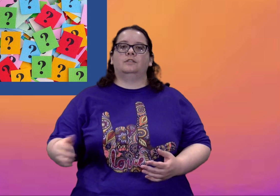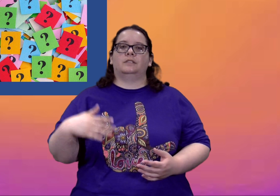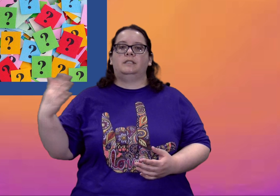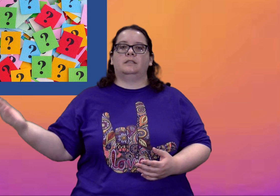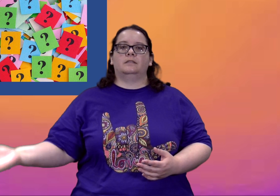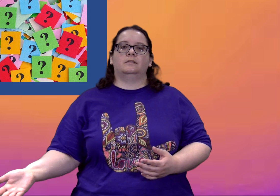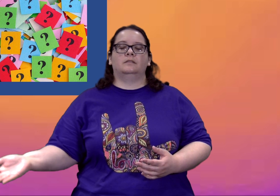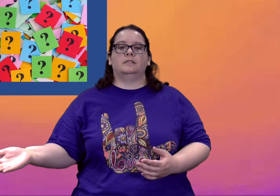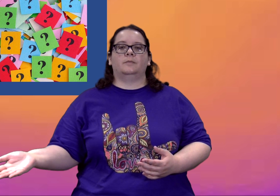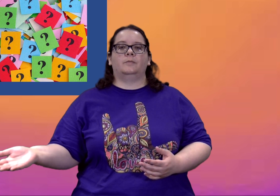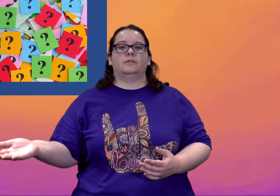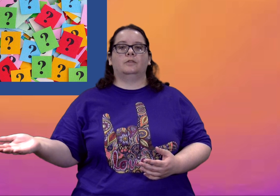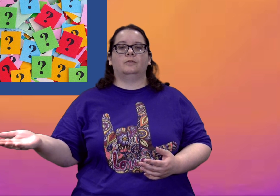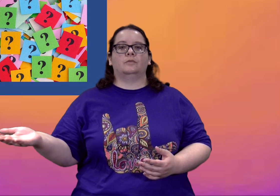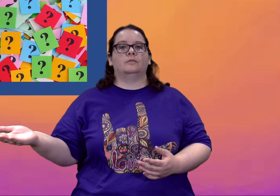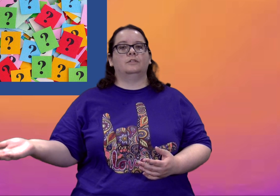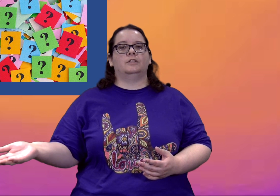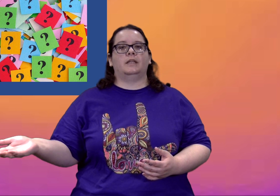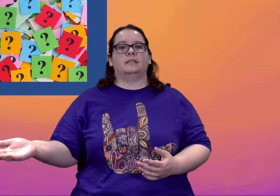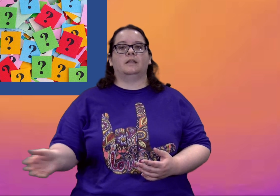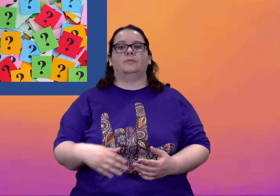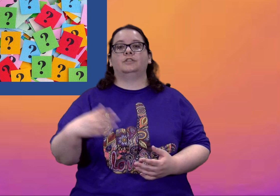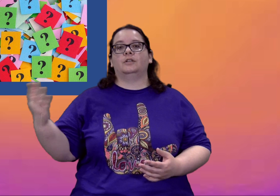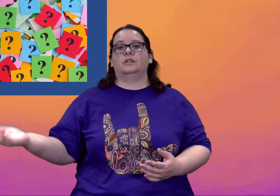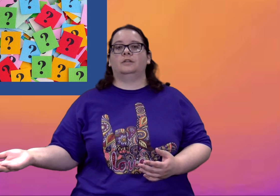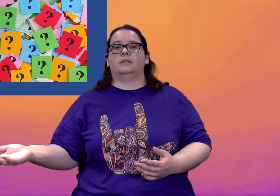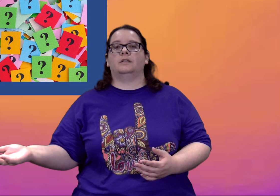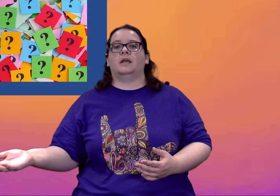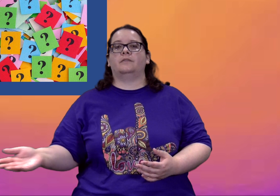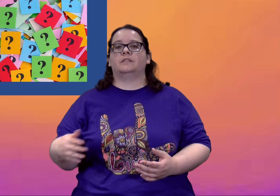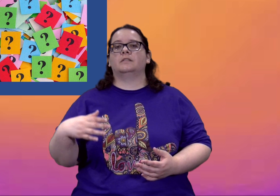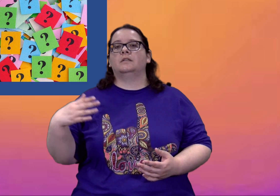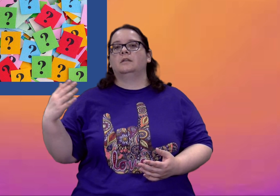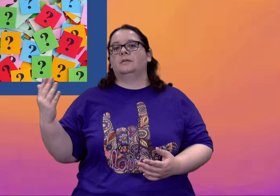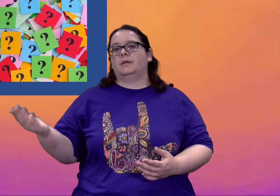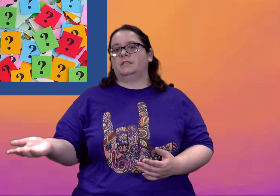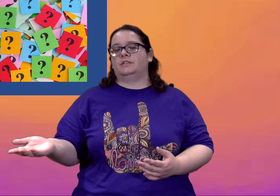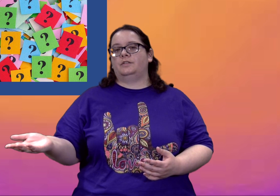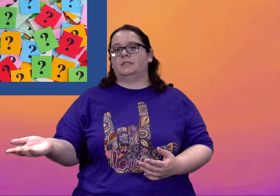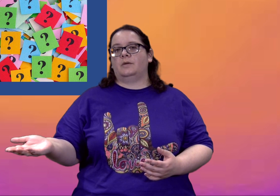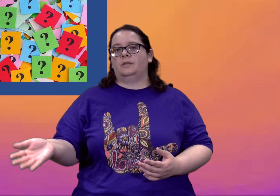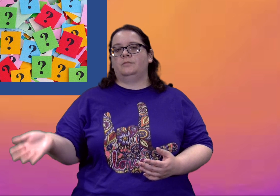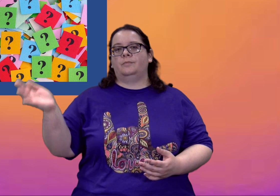You'll see some people who learned ASL much earlier in their lives might still use that one,